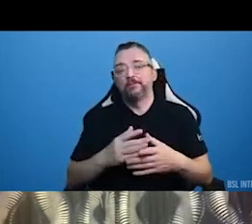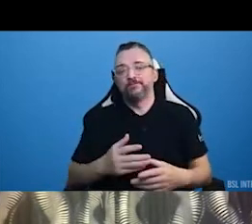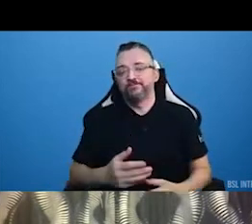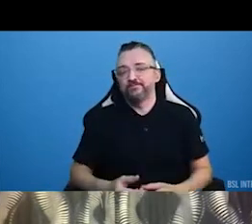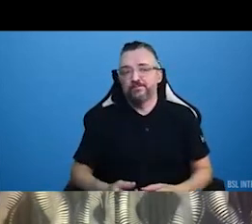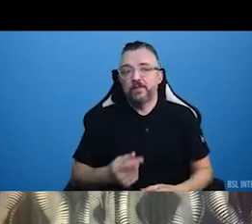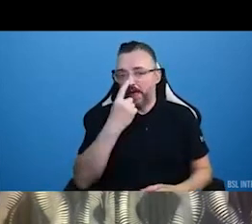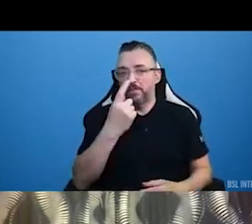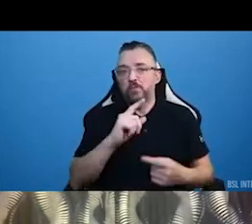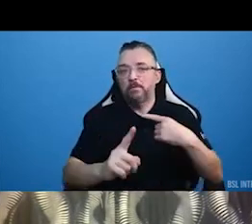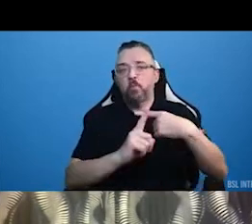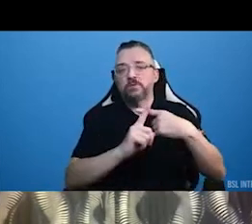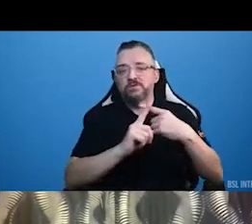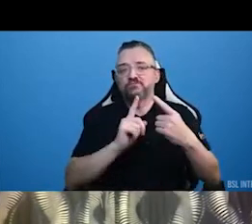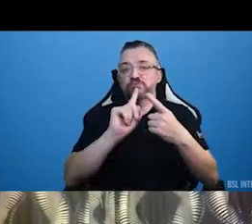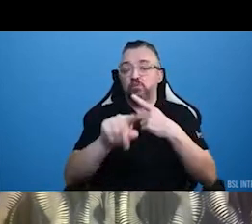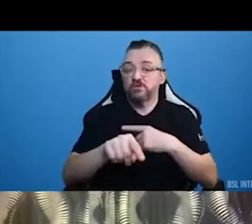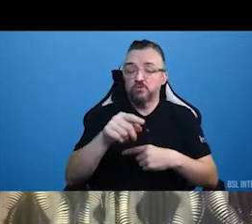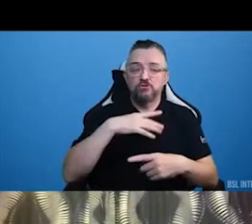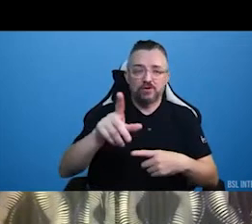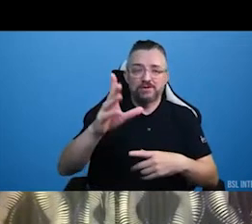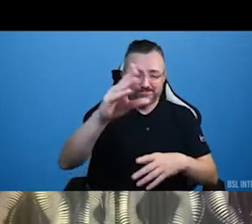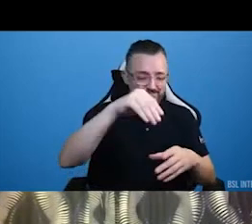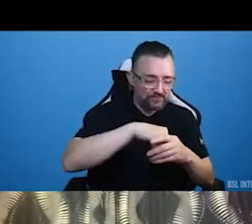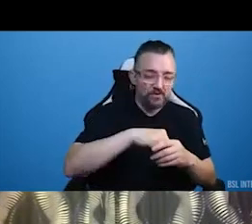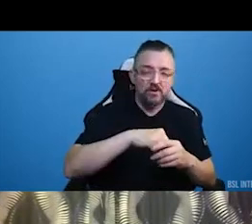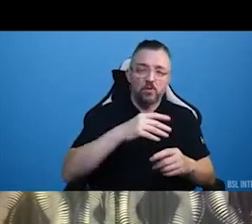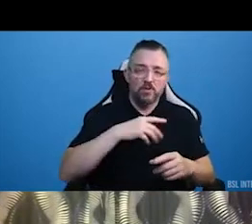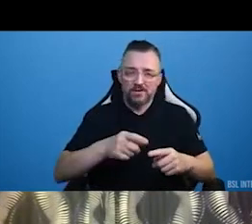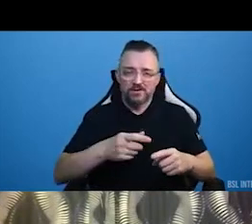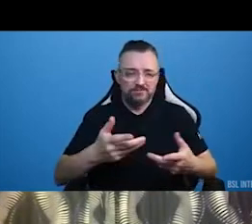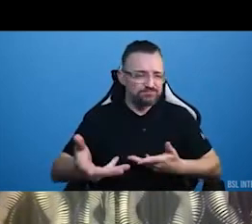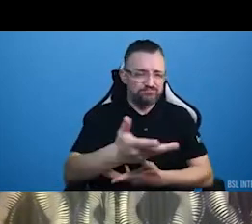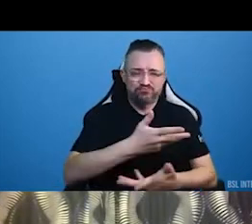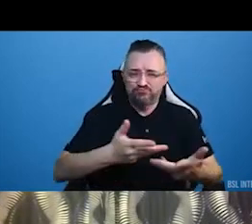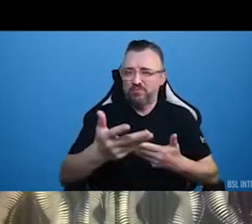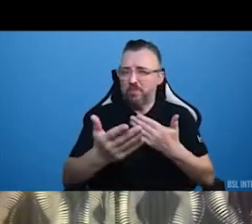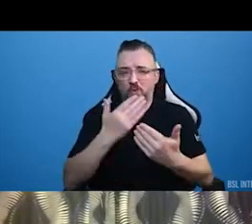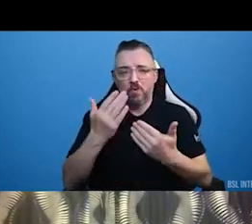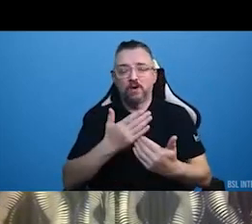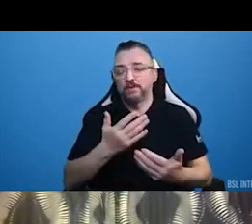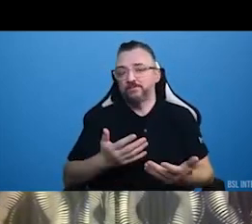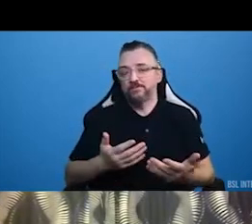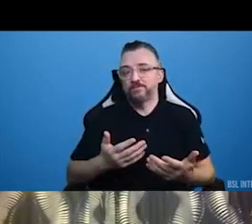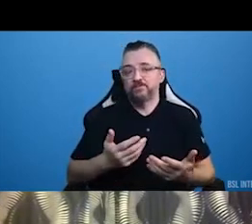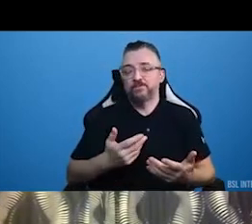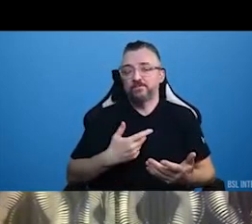So that's really trying to embed that and to get that discussed as much as humanly possible, because we still have a huge lasting inertia